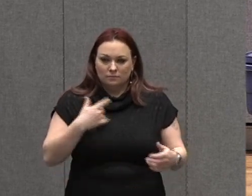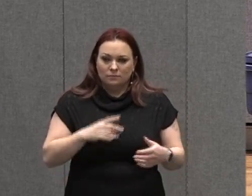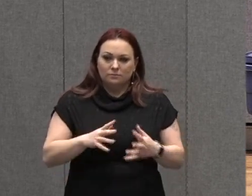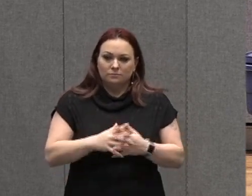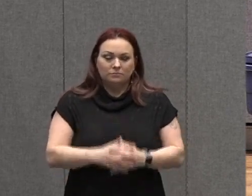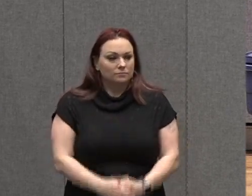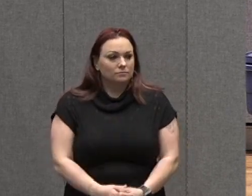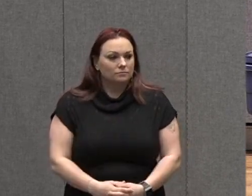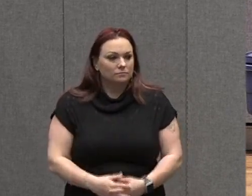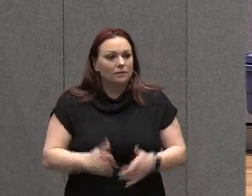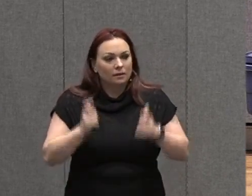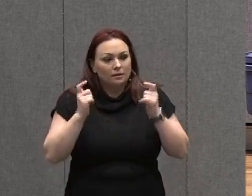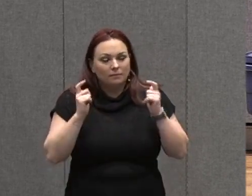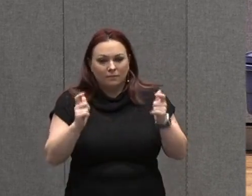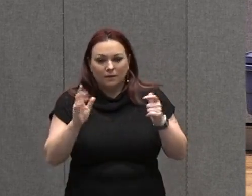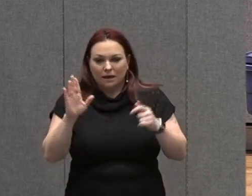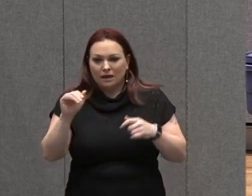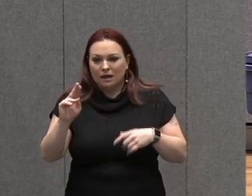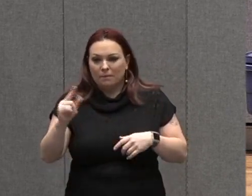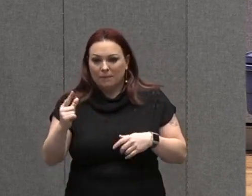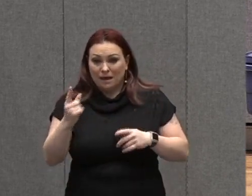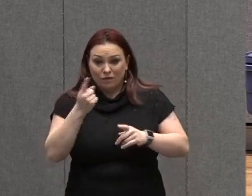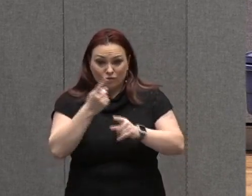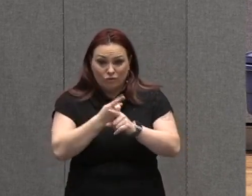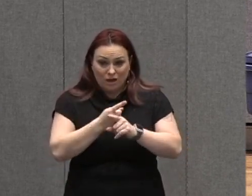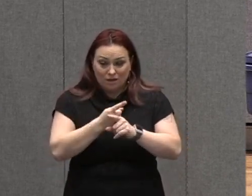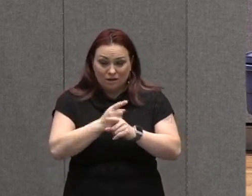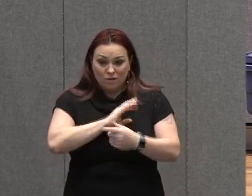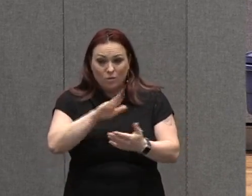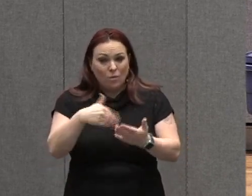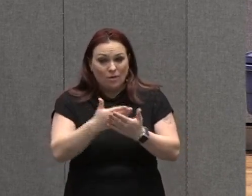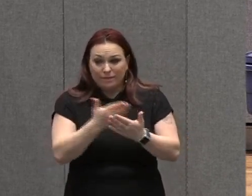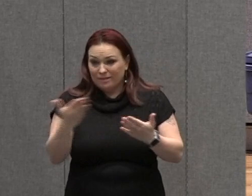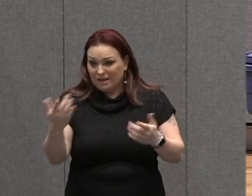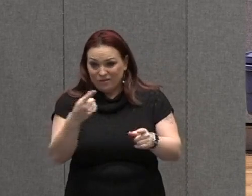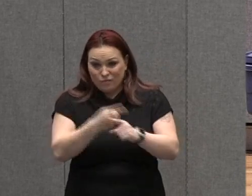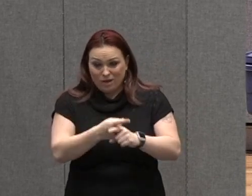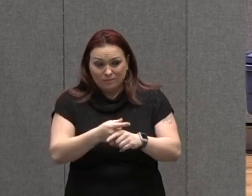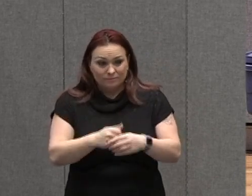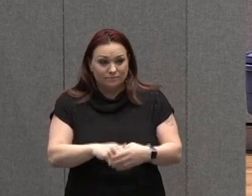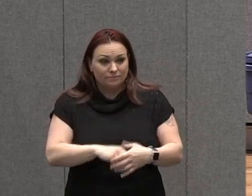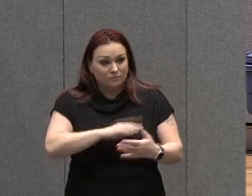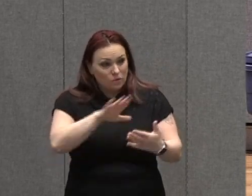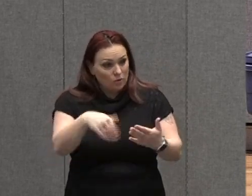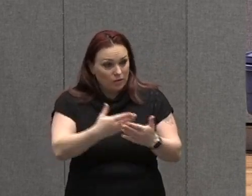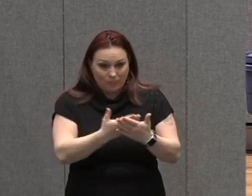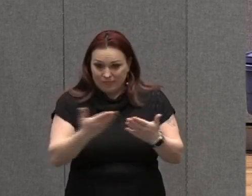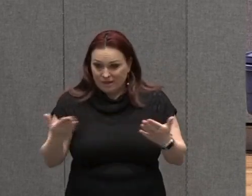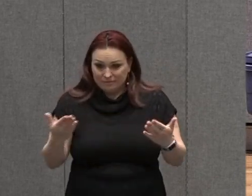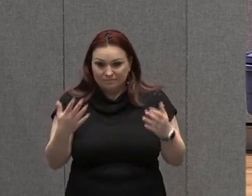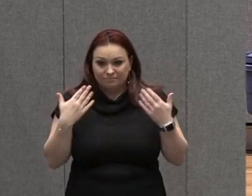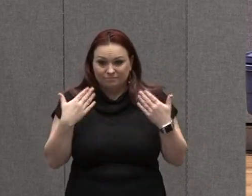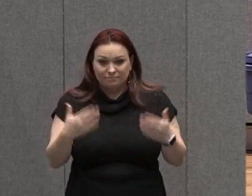Solid ending. - End with a big bang right? All right, we're gonna do the whole thing now. The whole thing? Yes the whole thing.